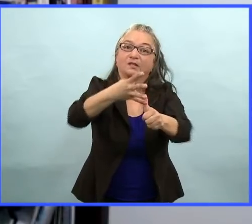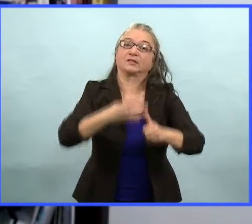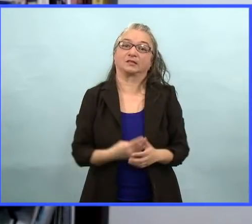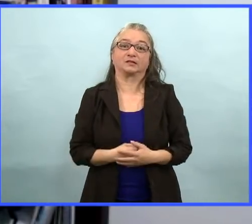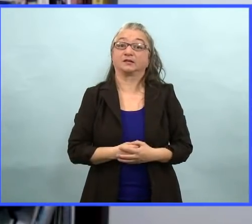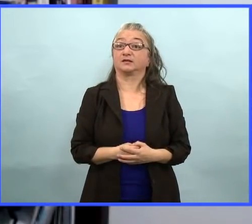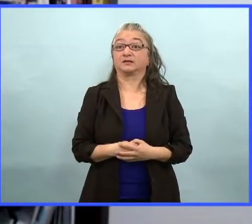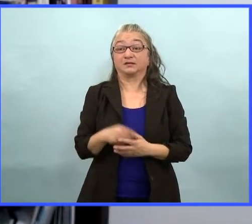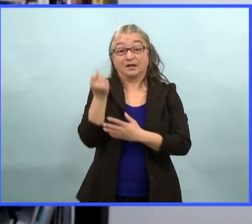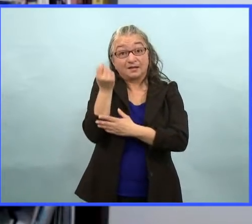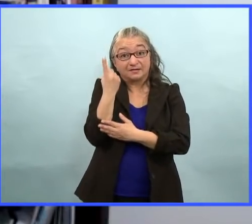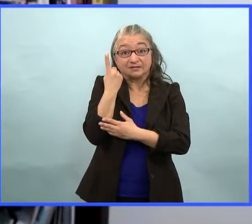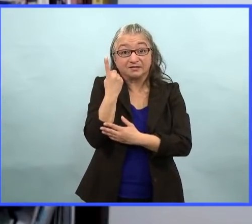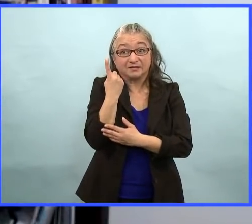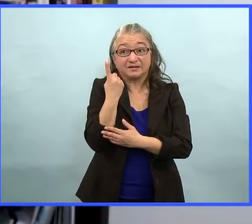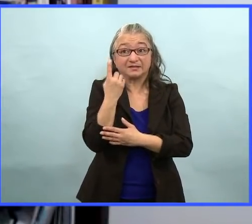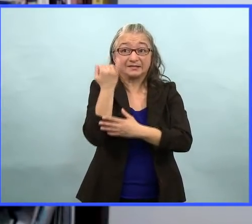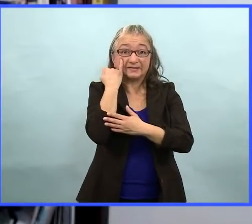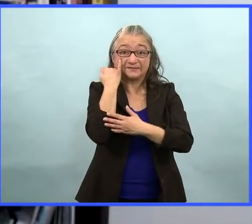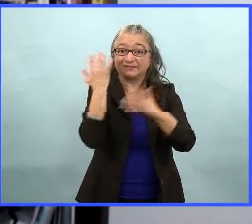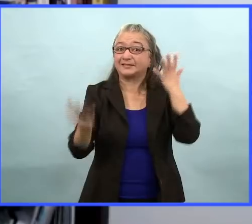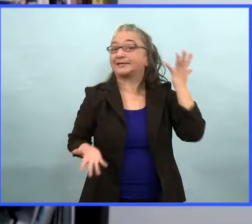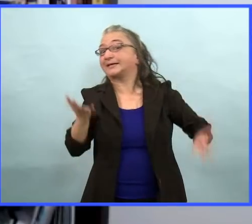active cancer treatment chronic kidney disease